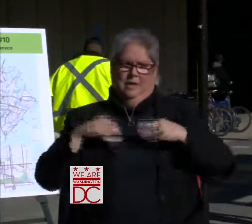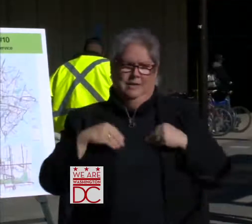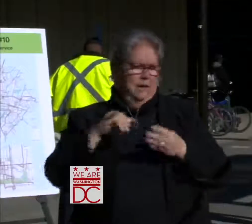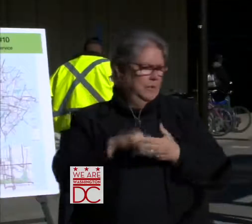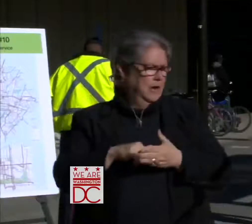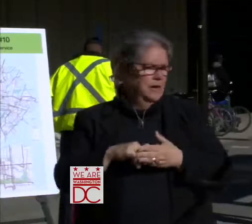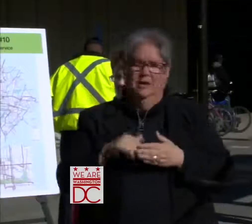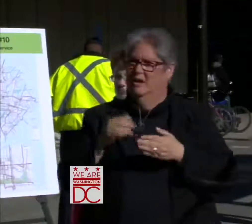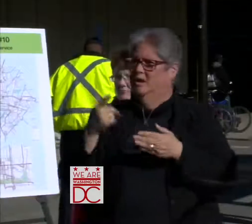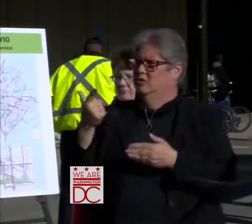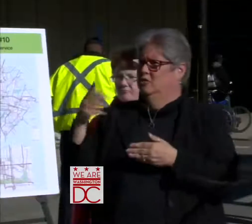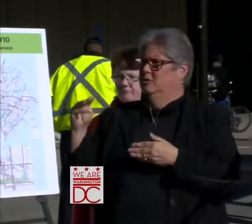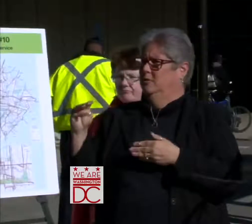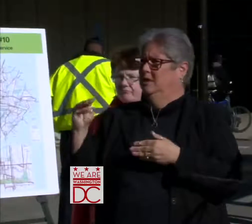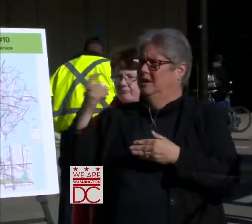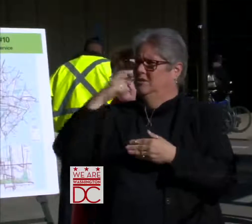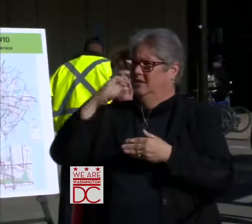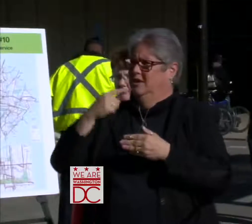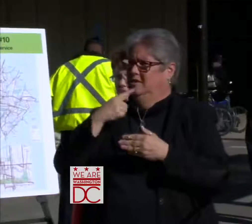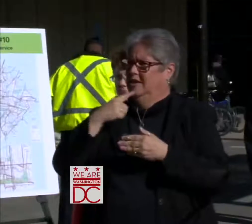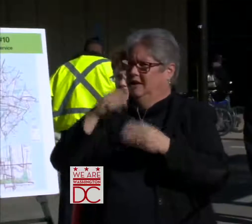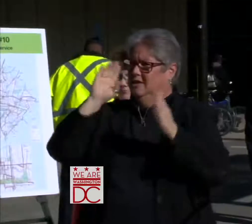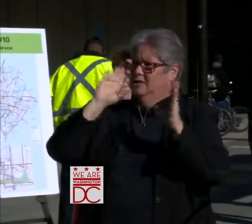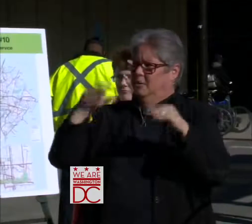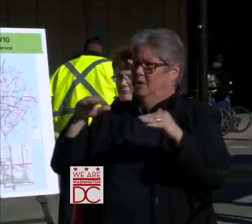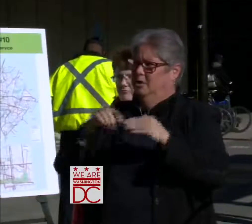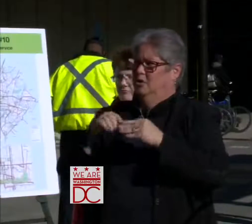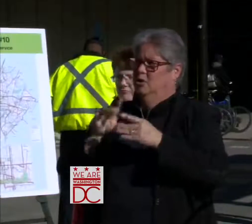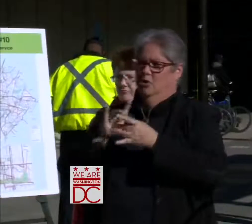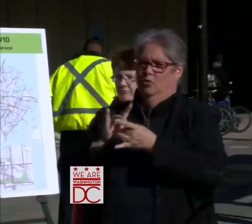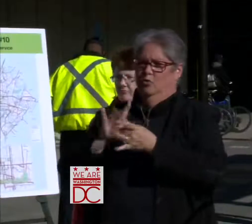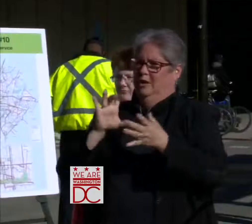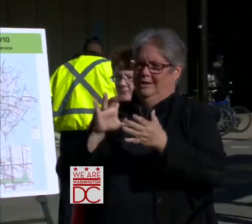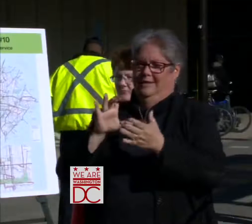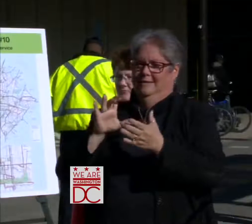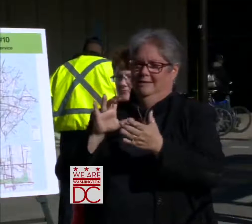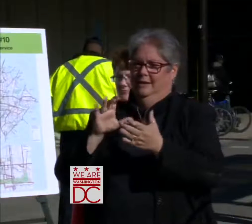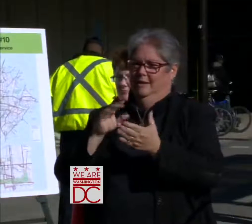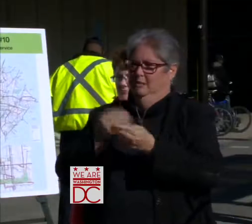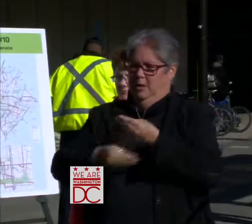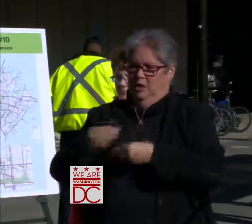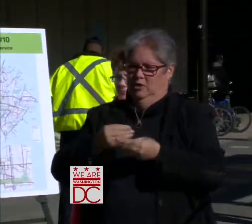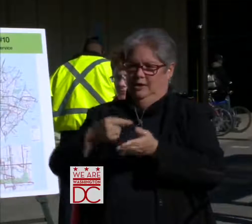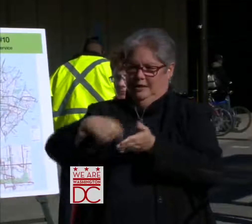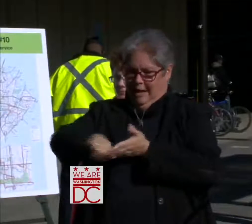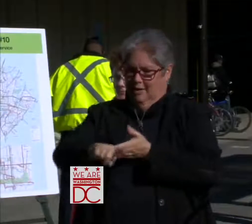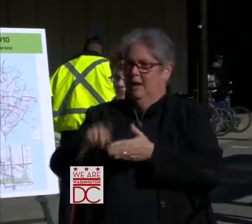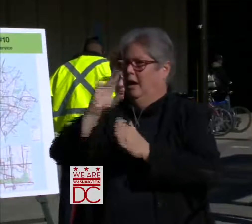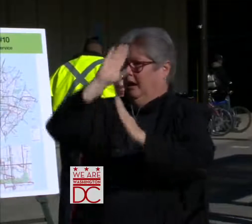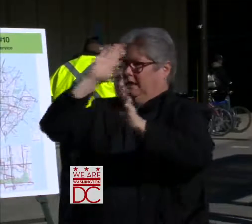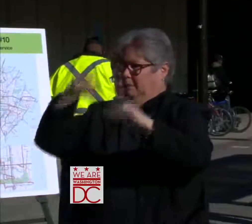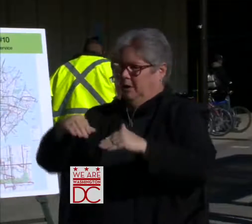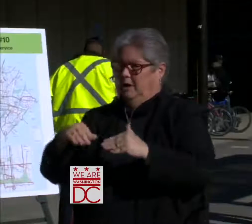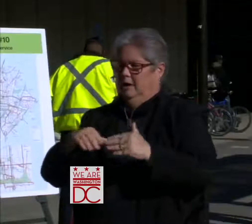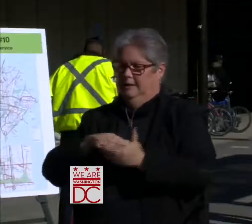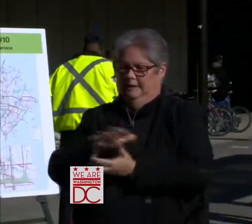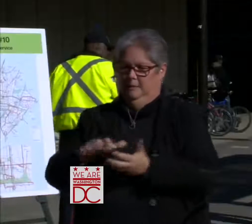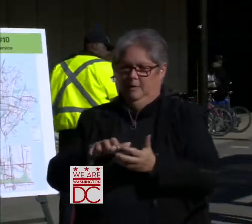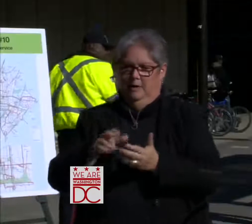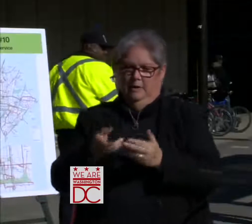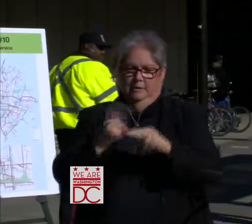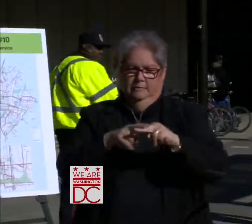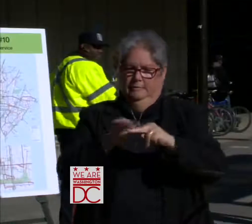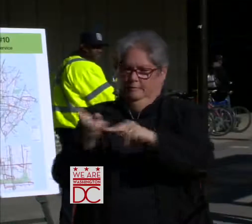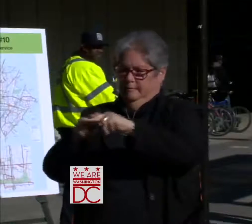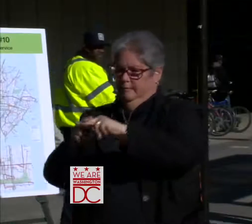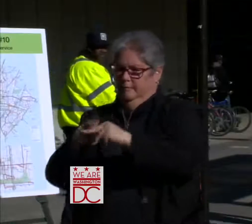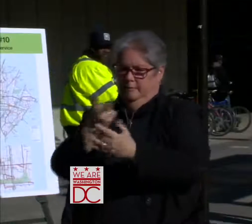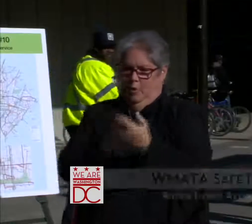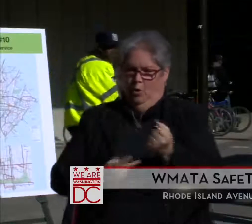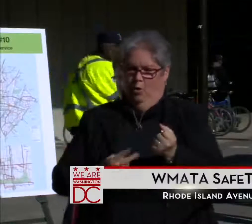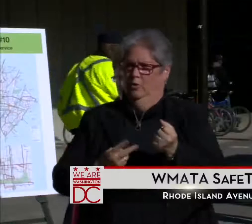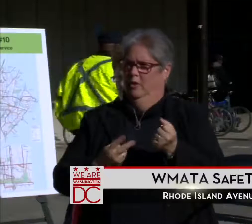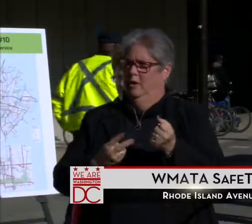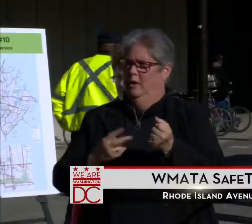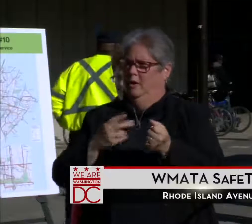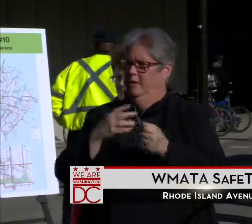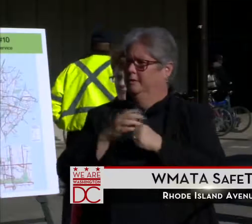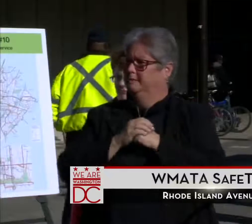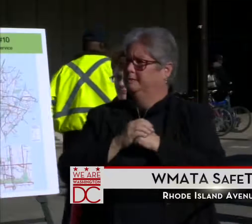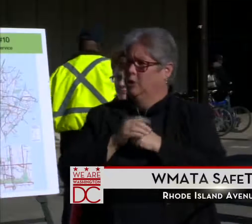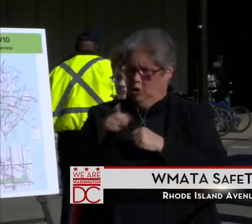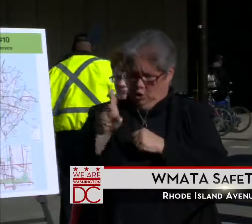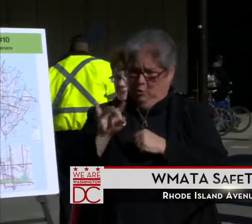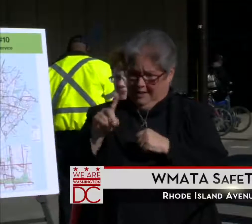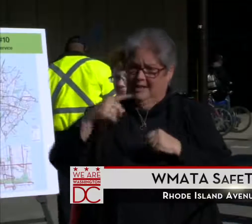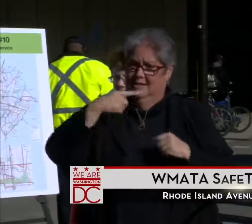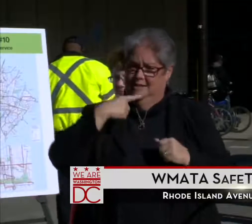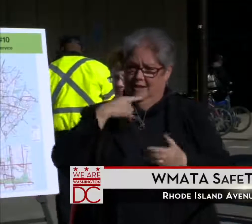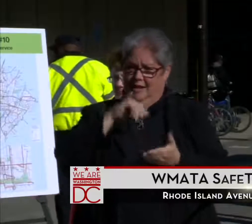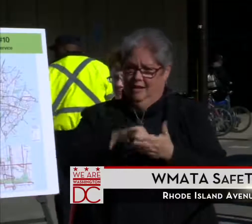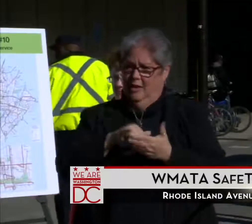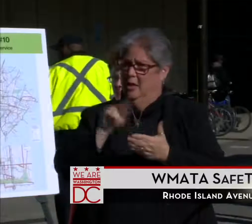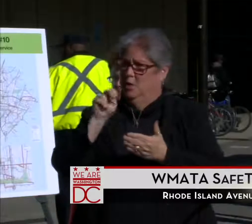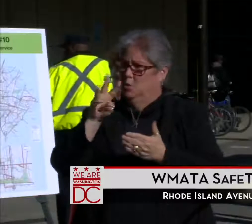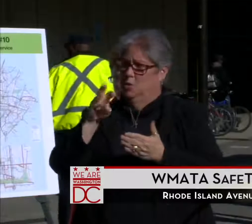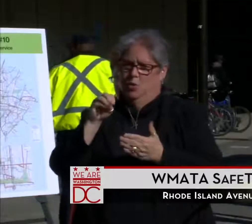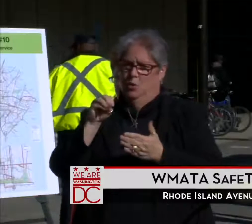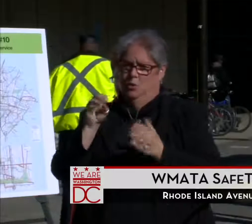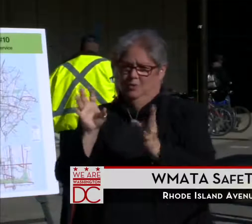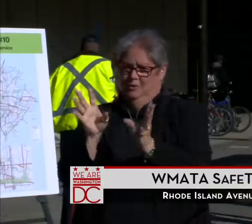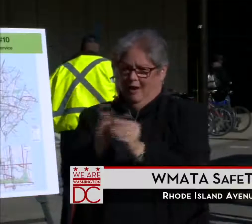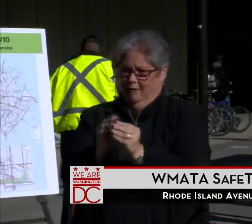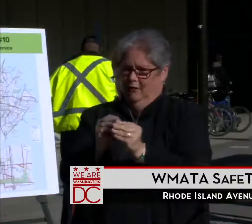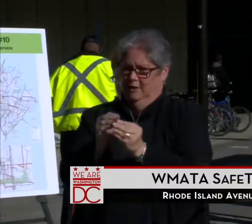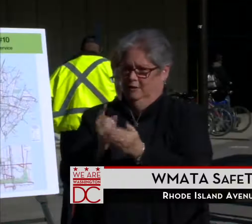IT IS EXPECTED TO HAVE A MIX OF FARE HIKES.